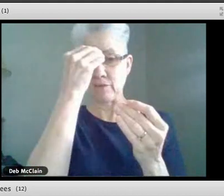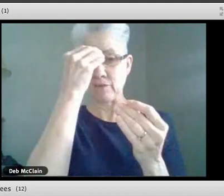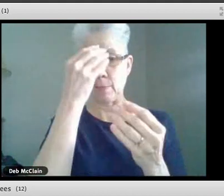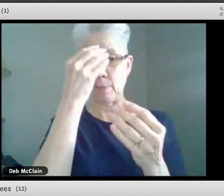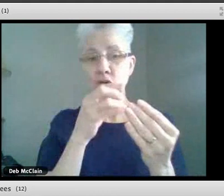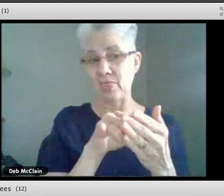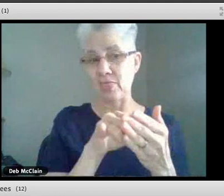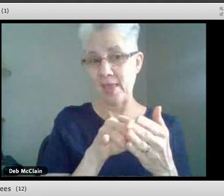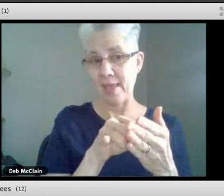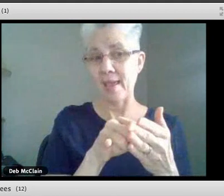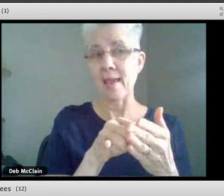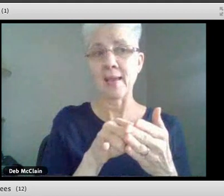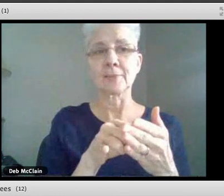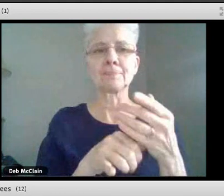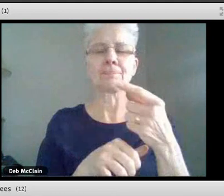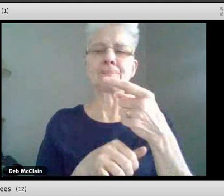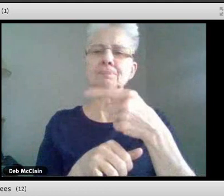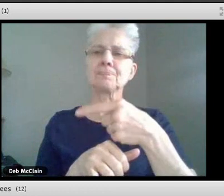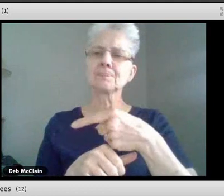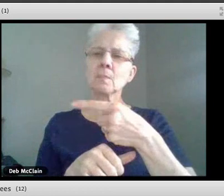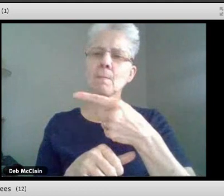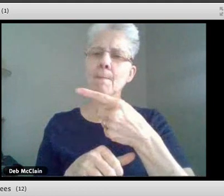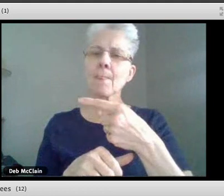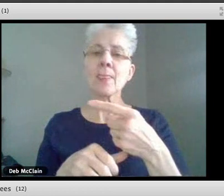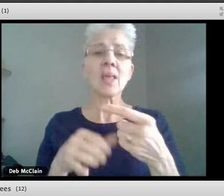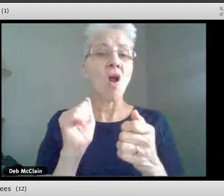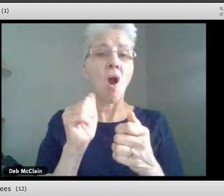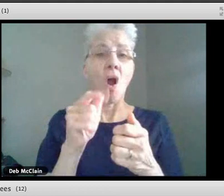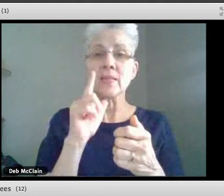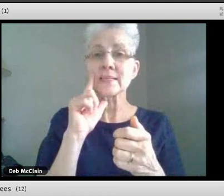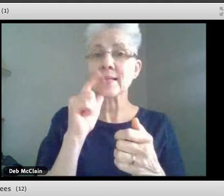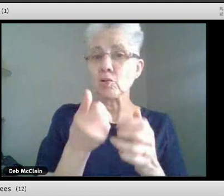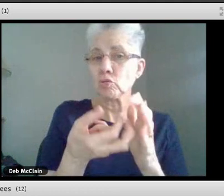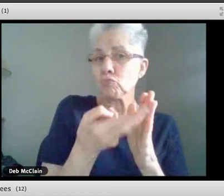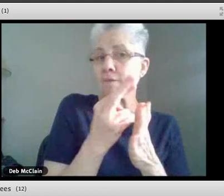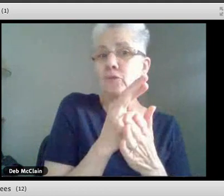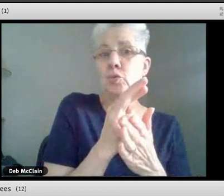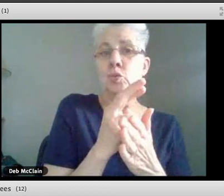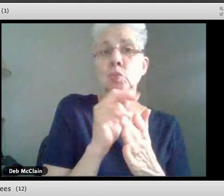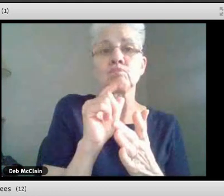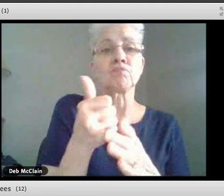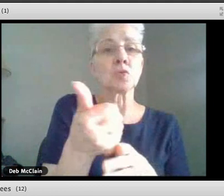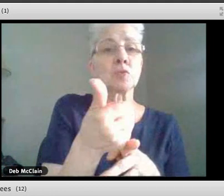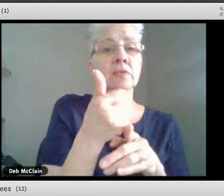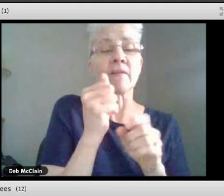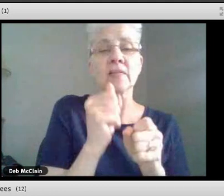Again, I'm not going to read it to you. All this is going to be here for you if you'd like to go back and read it. These slides are a little bit note-heavy,